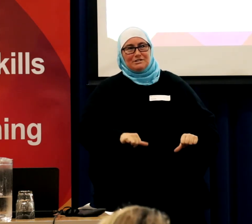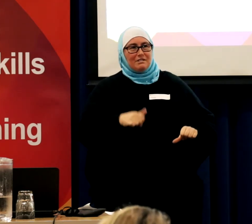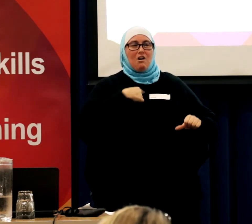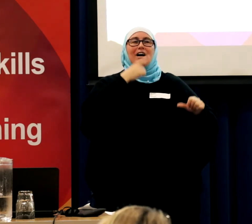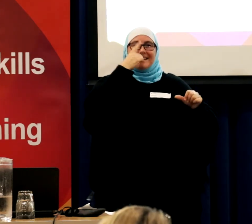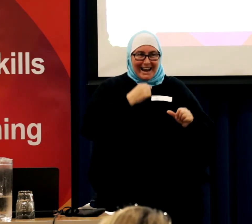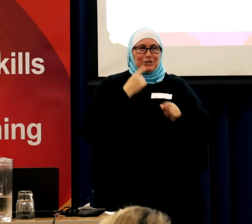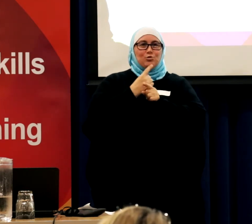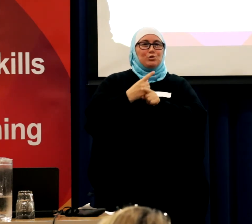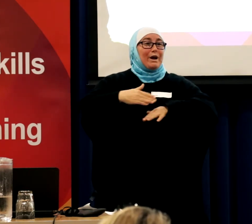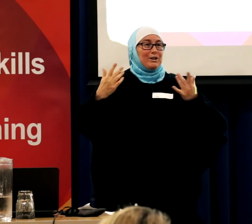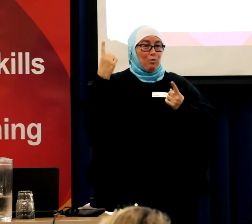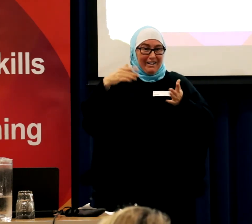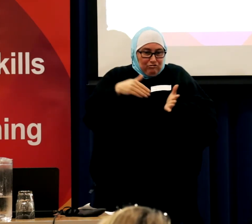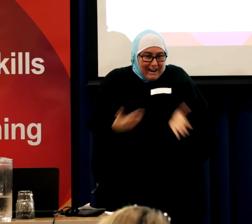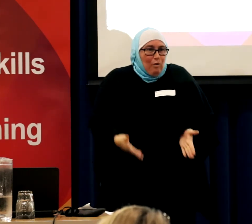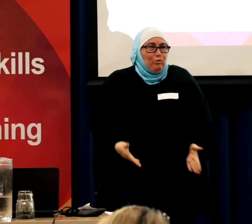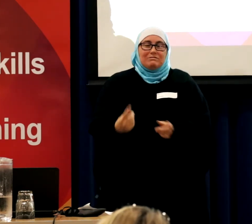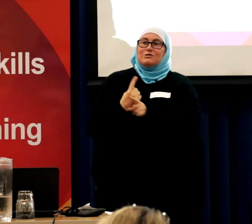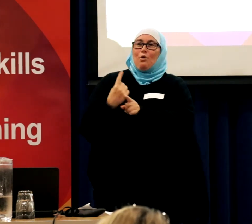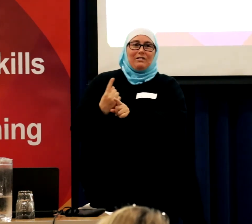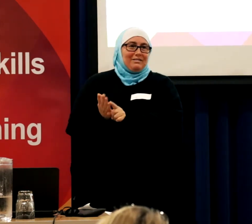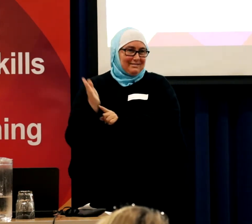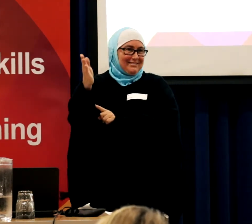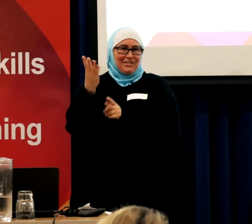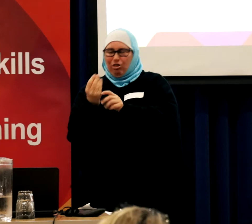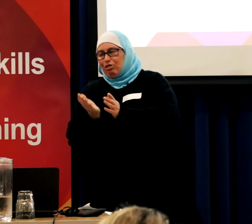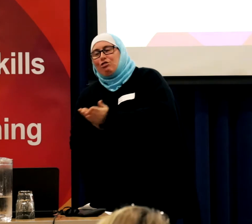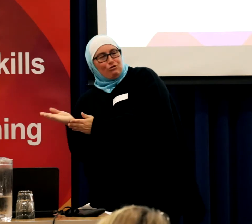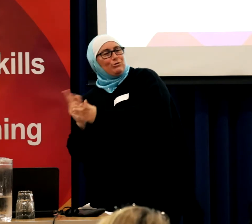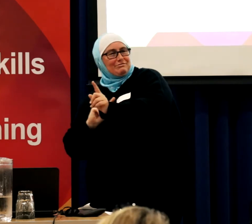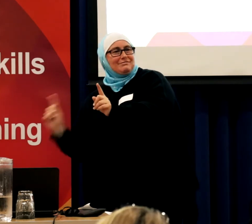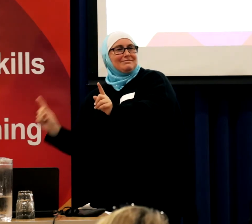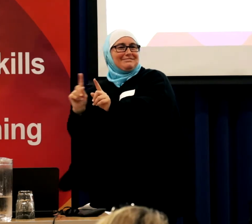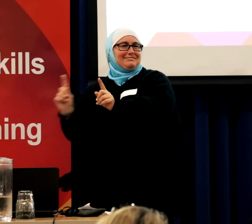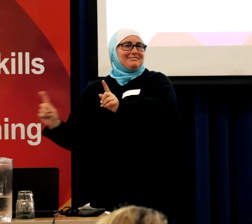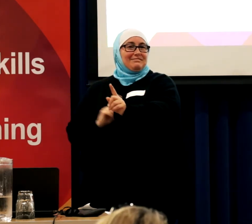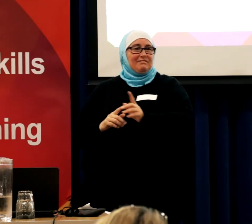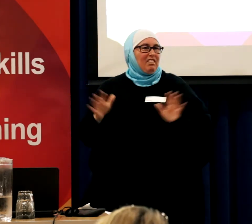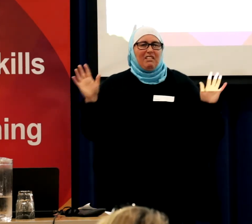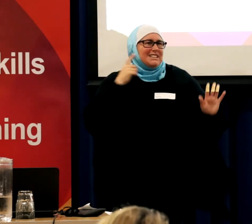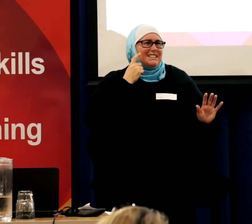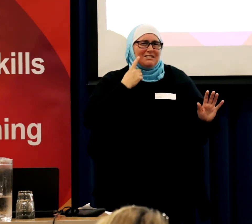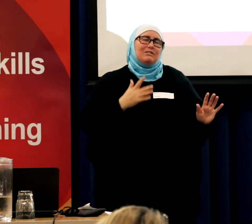That’s my favourite. I can talk to anyone, right now. I can talk through these services directly.